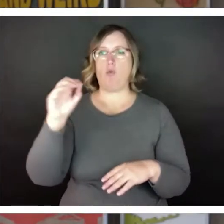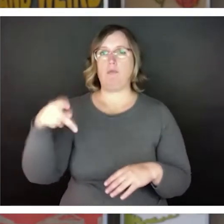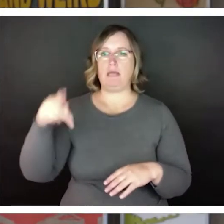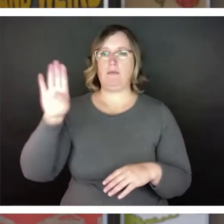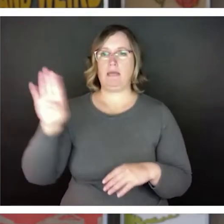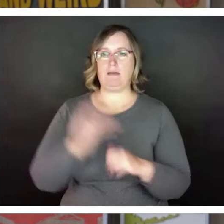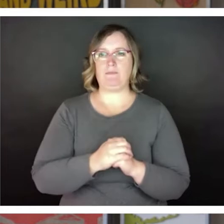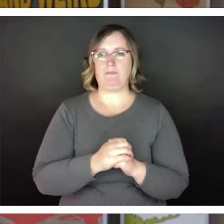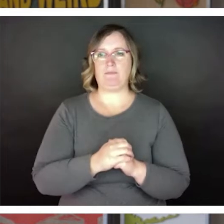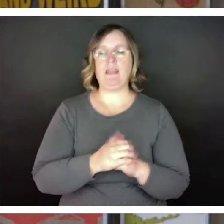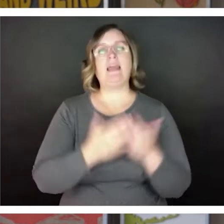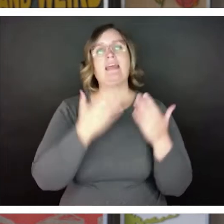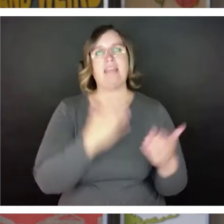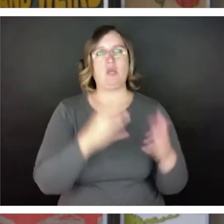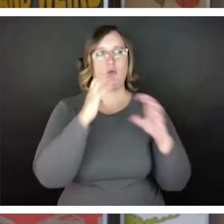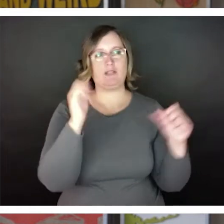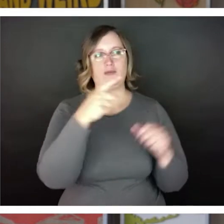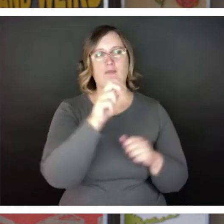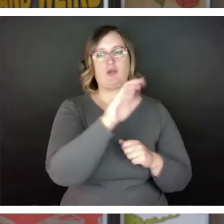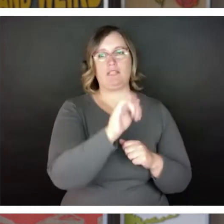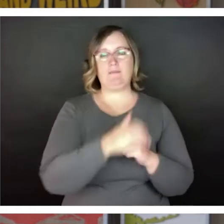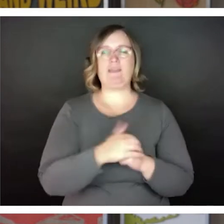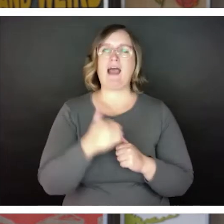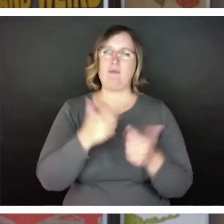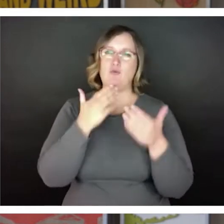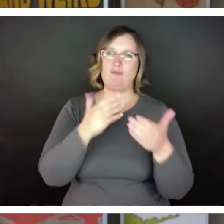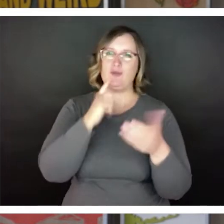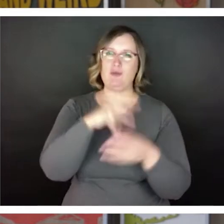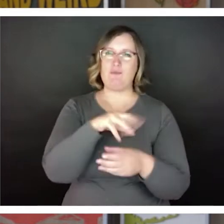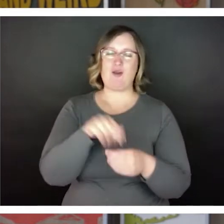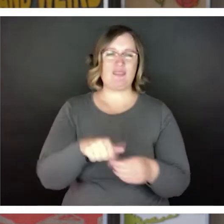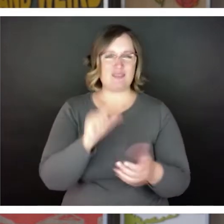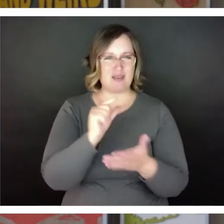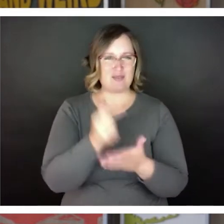Thank you, President Percy. I'm grateful to be a part of this graduation ceremony.